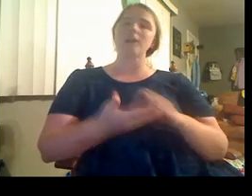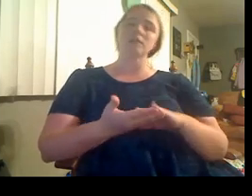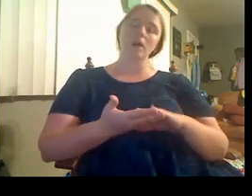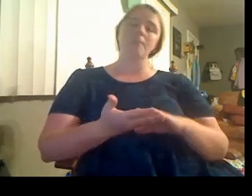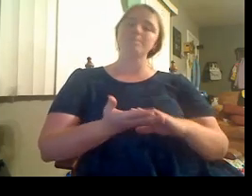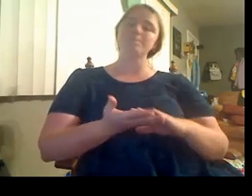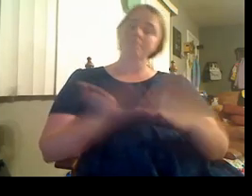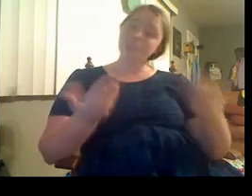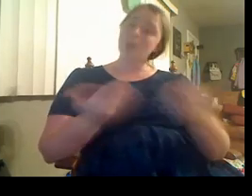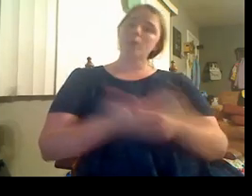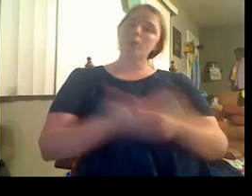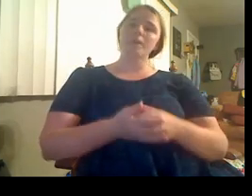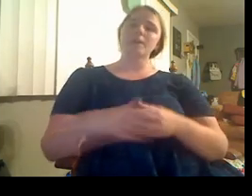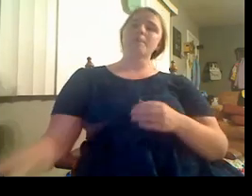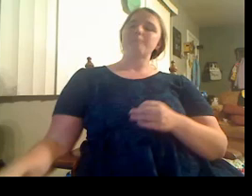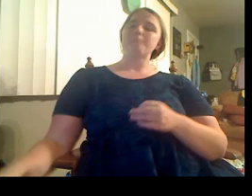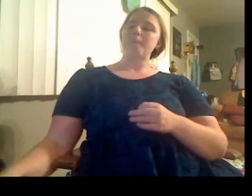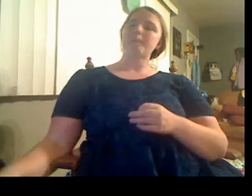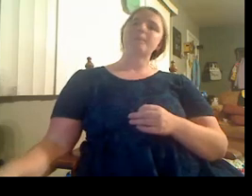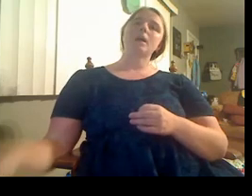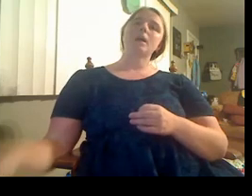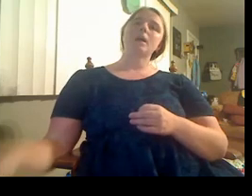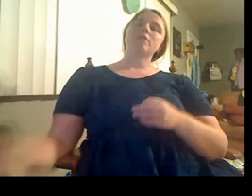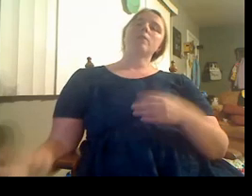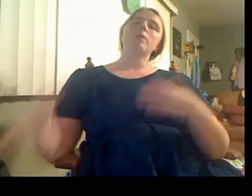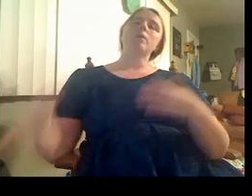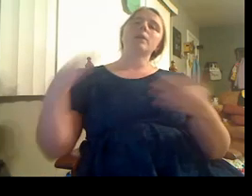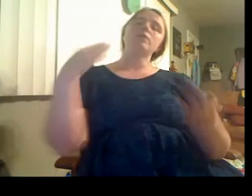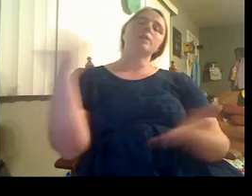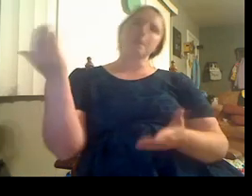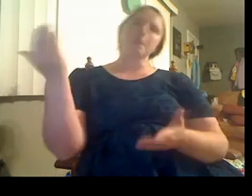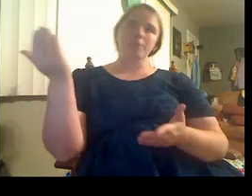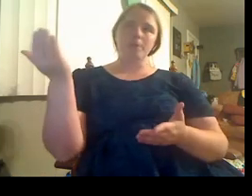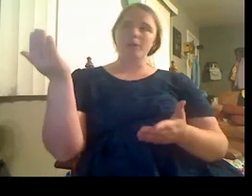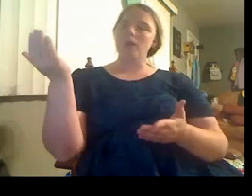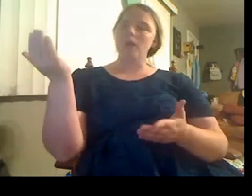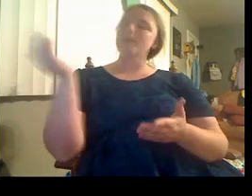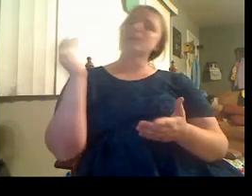we thank them. So I want to give you an example of public comment.